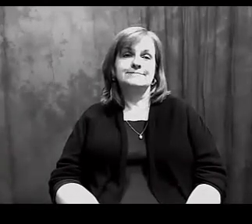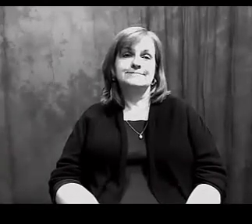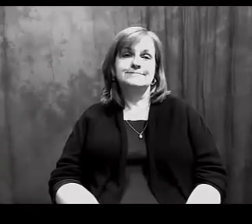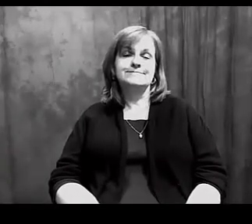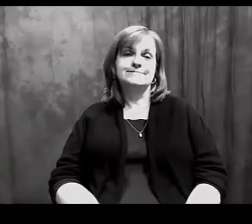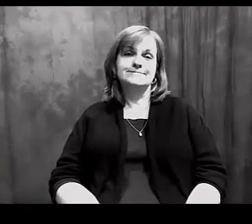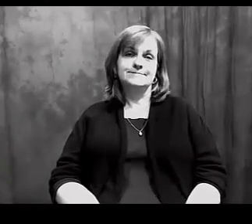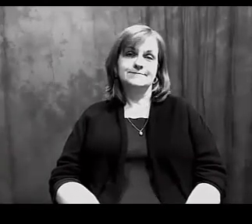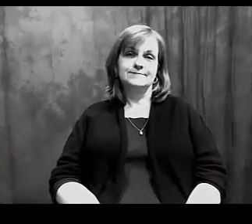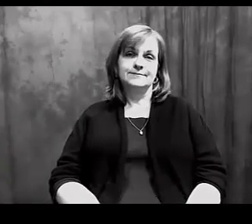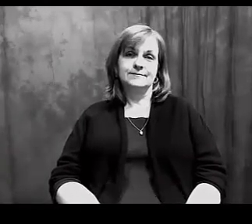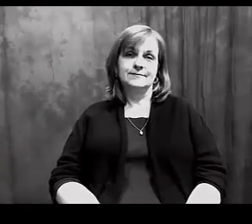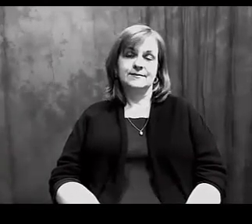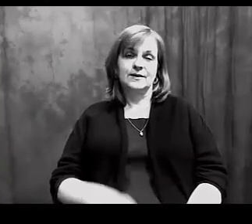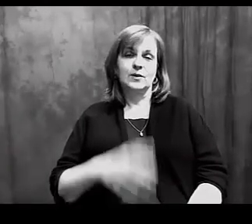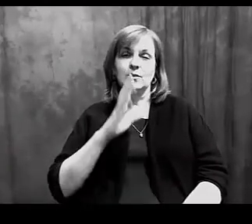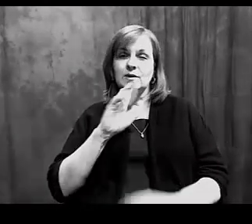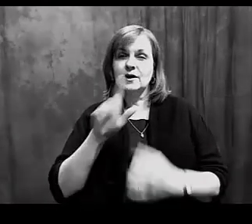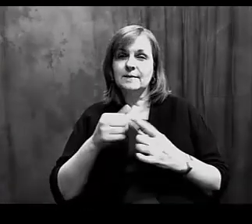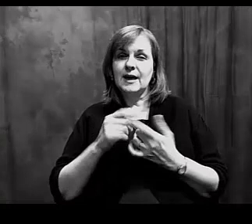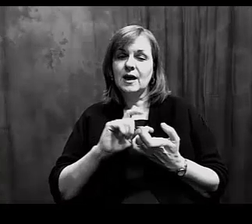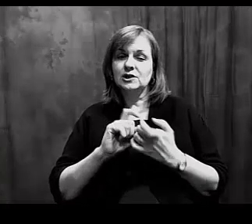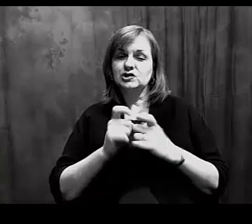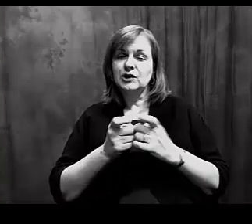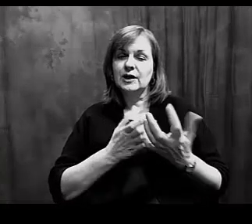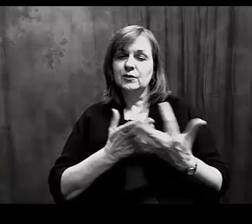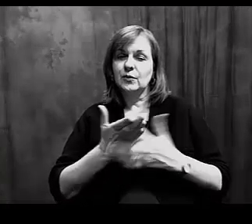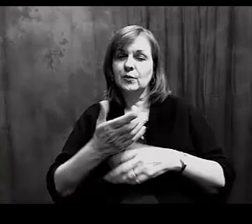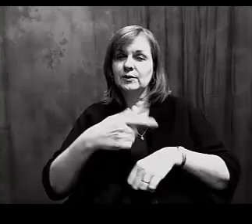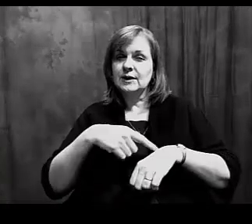so this change through time that we mentioned